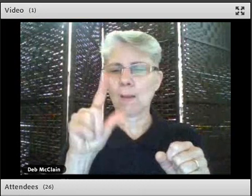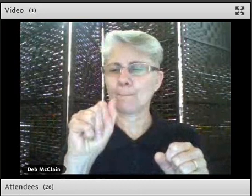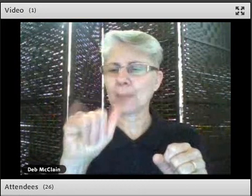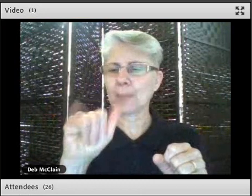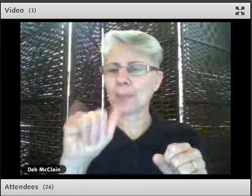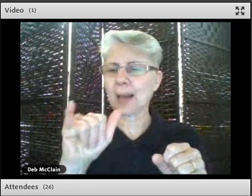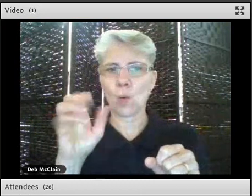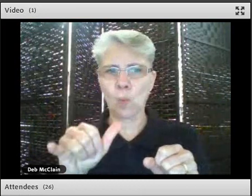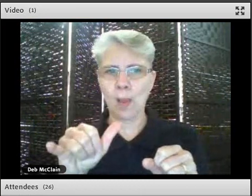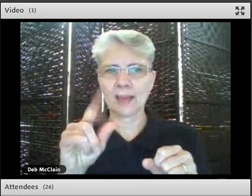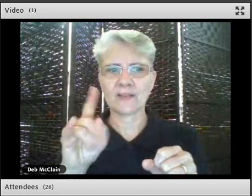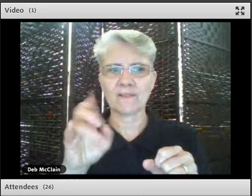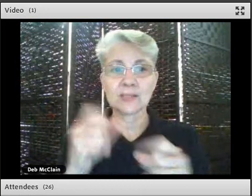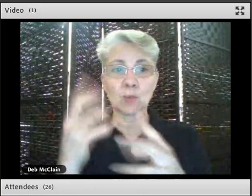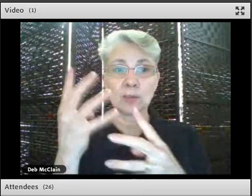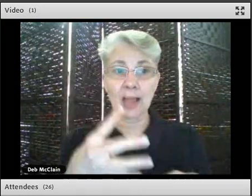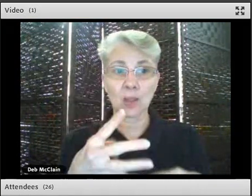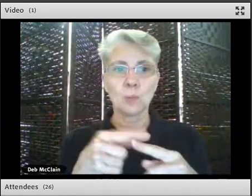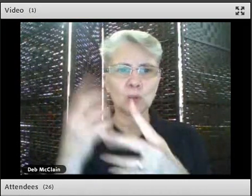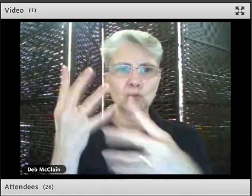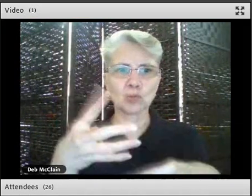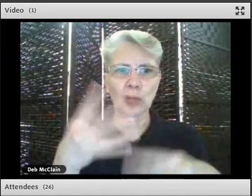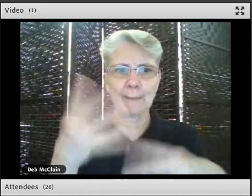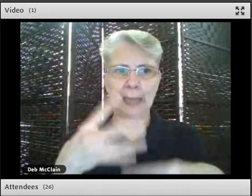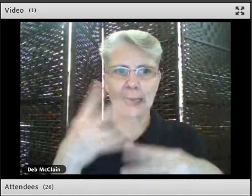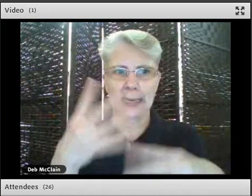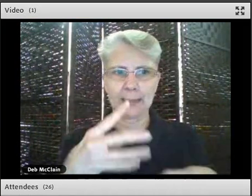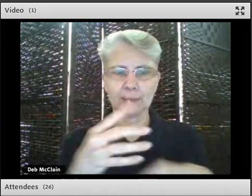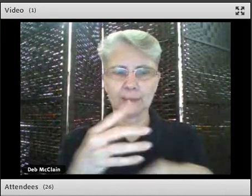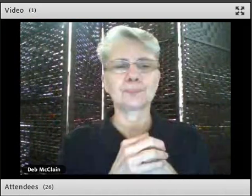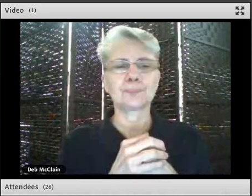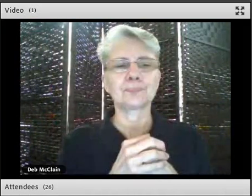All of these things fall into the Other Resources category